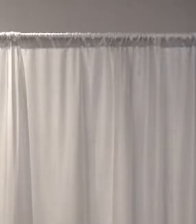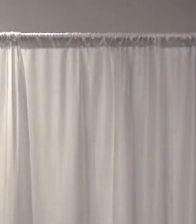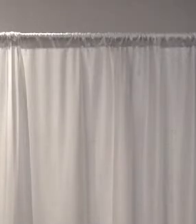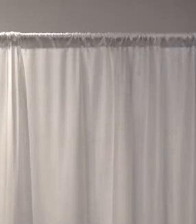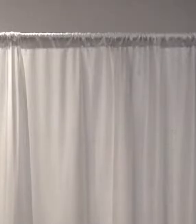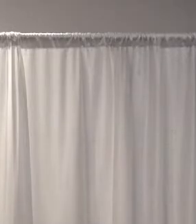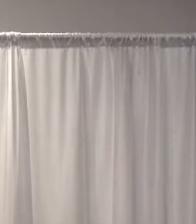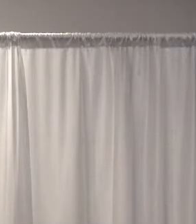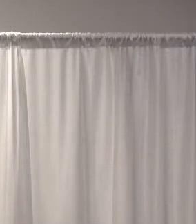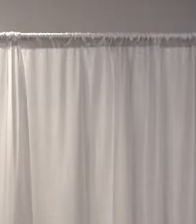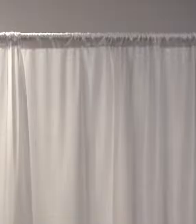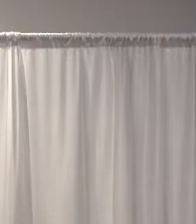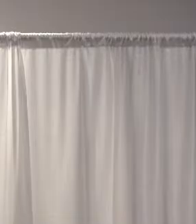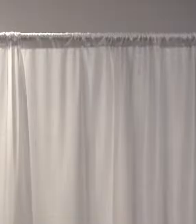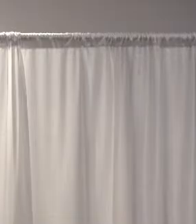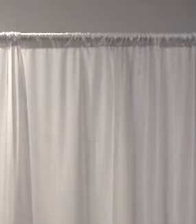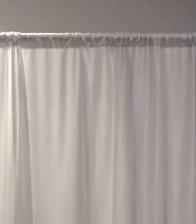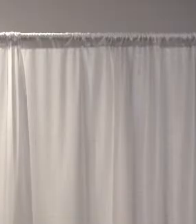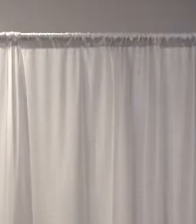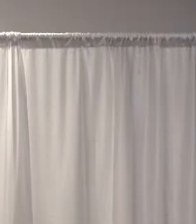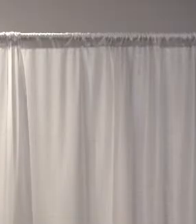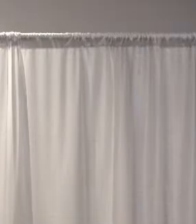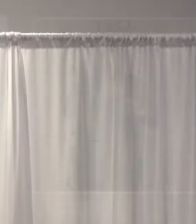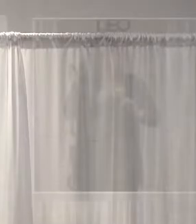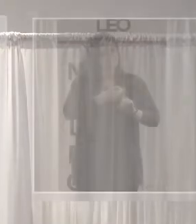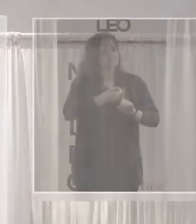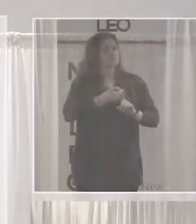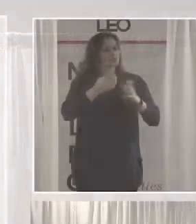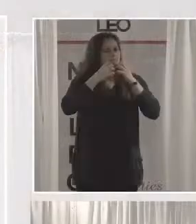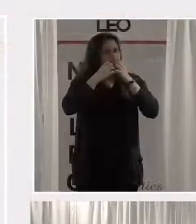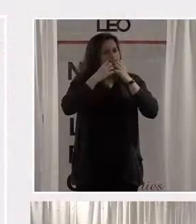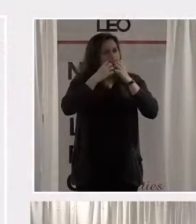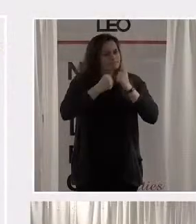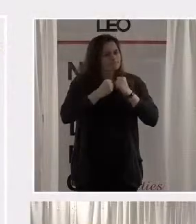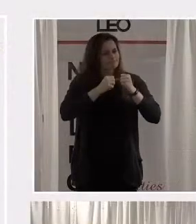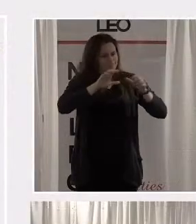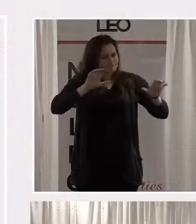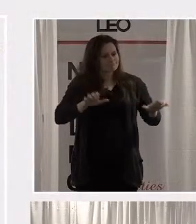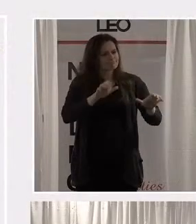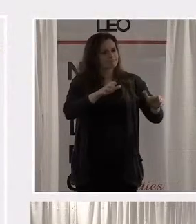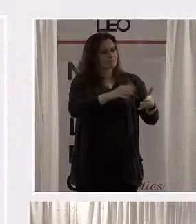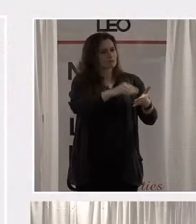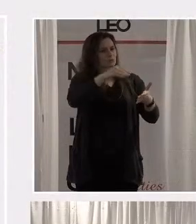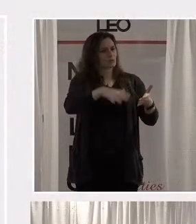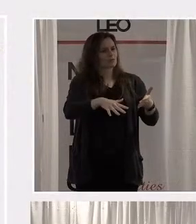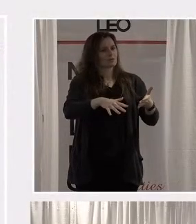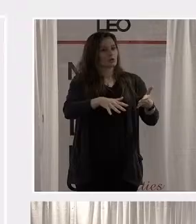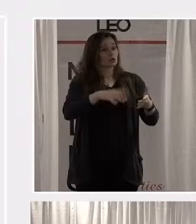ADDISON GALE IS A DECIDATED AND COMMITTED STUDENT FOR STRONG PASSION FOR LEADERSHIP